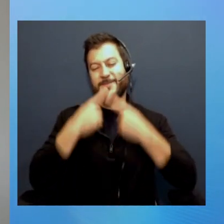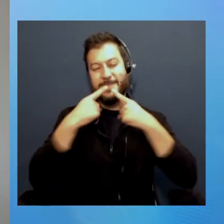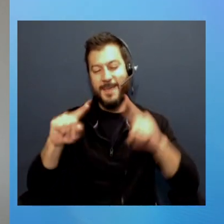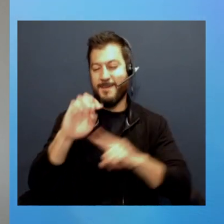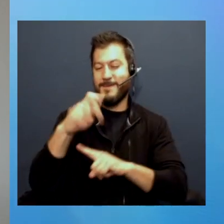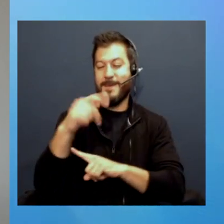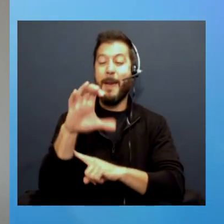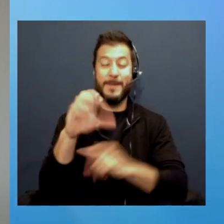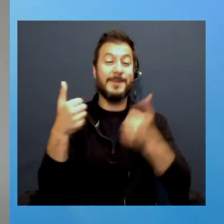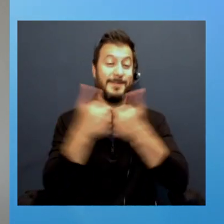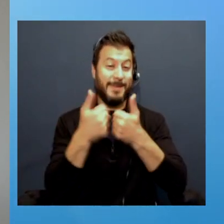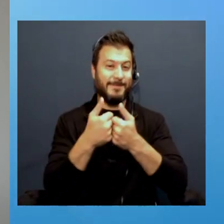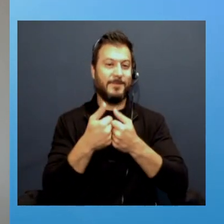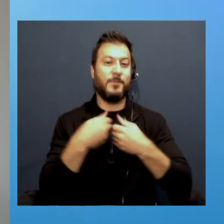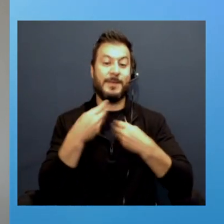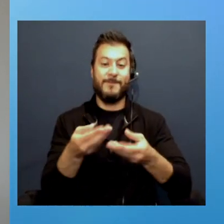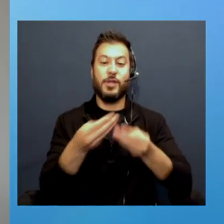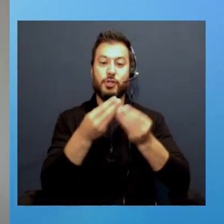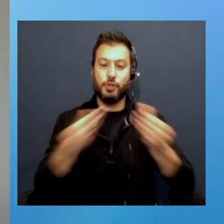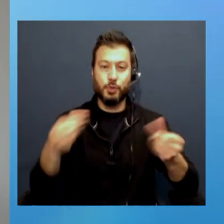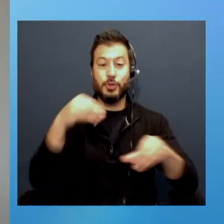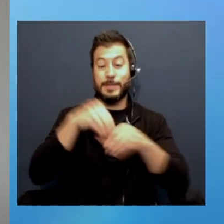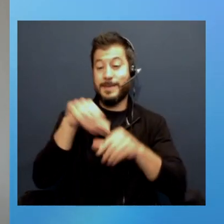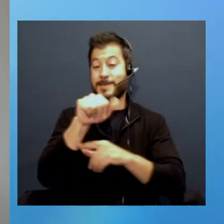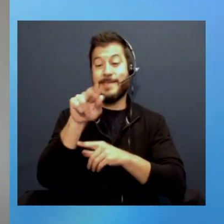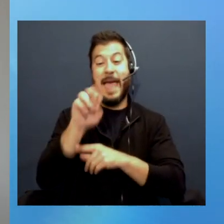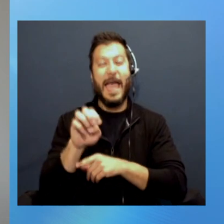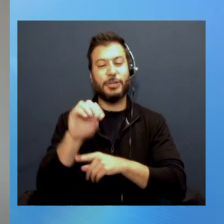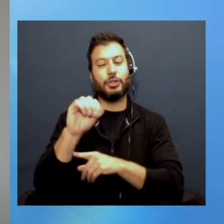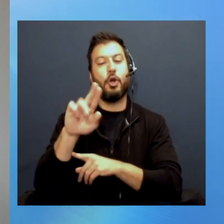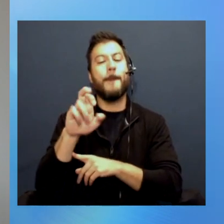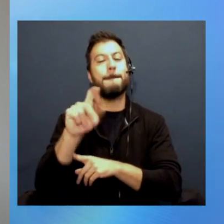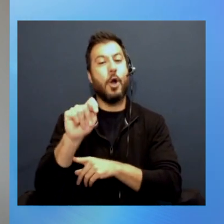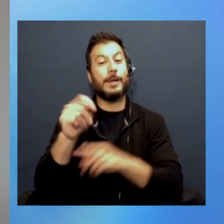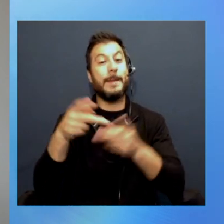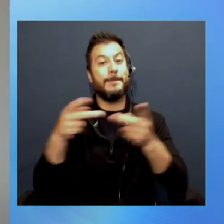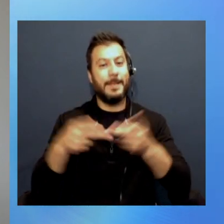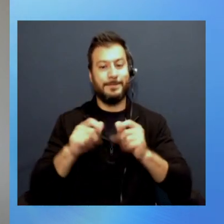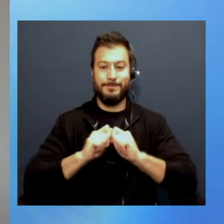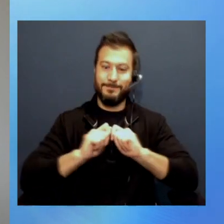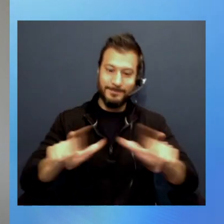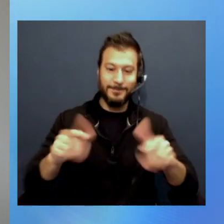happy to announce that Epic Games will be providing a solution in the Azure Marketplace to help